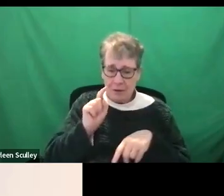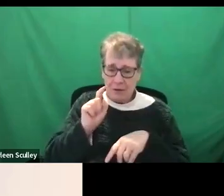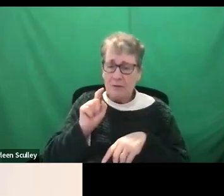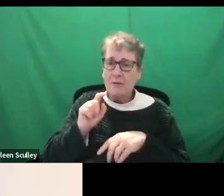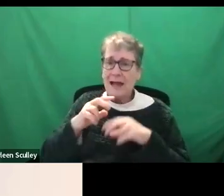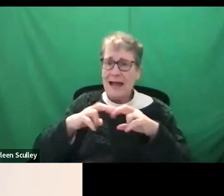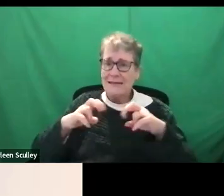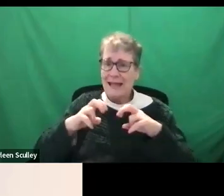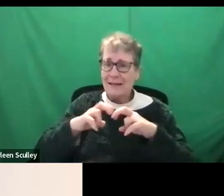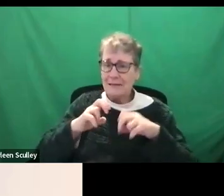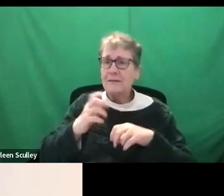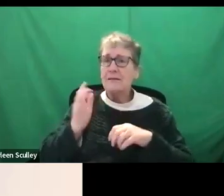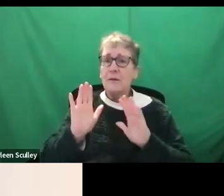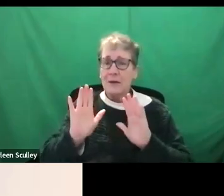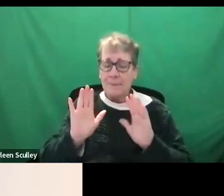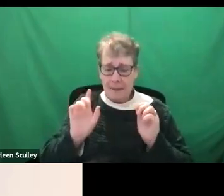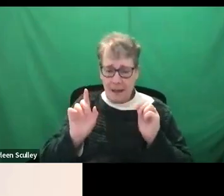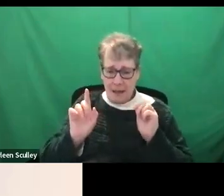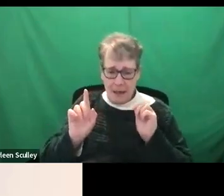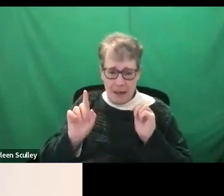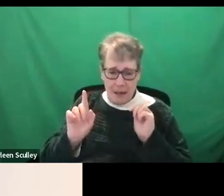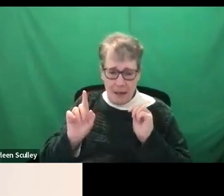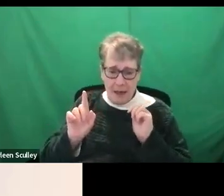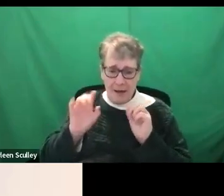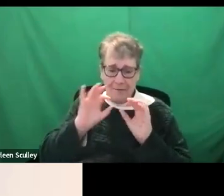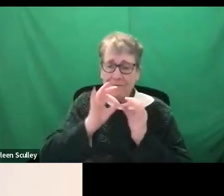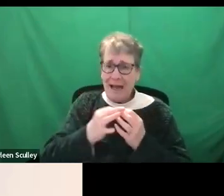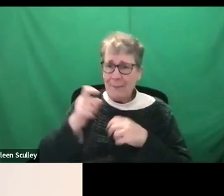It is important to emphasize language and assessments.